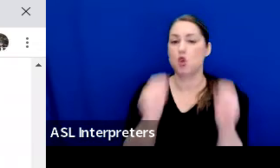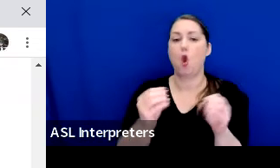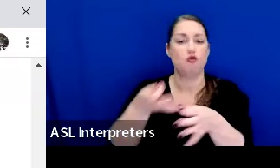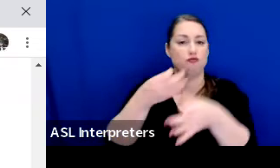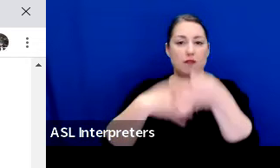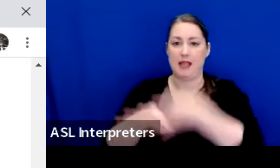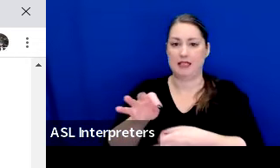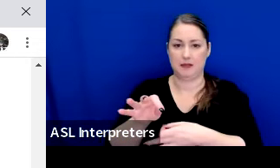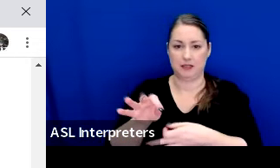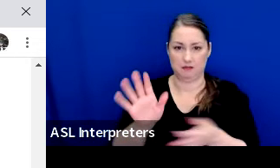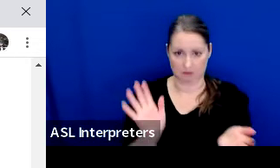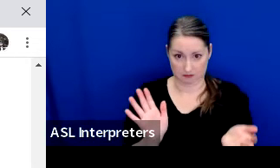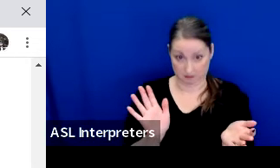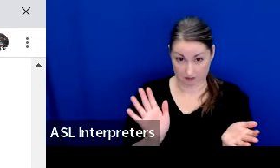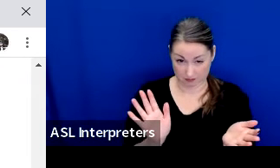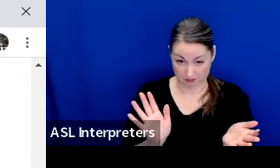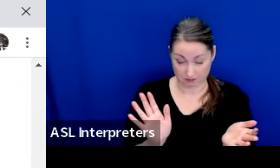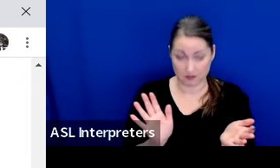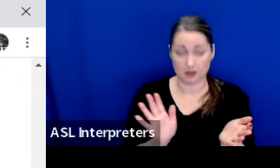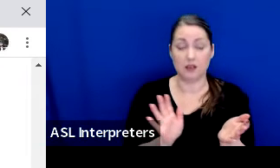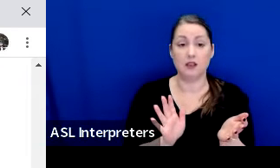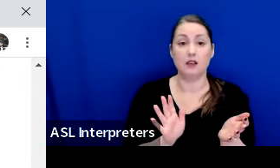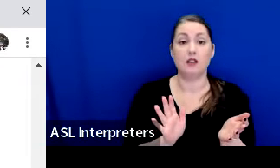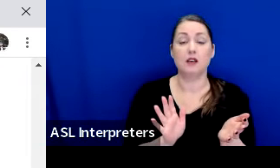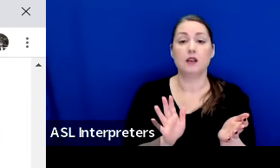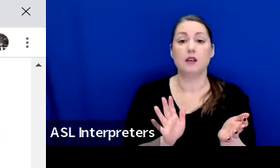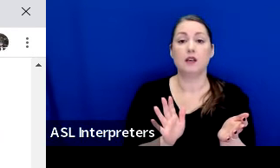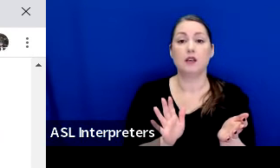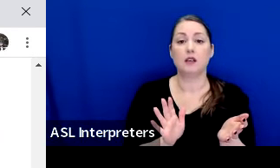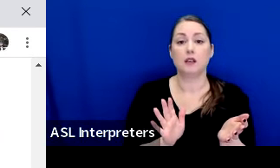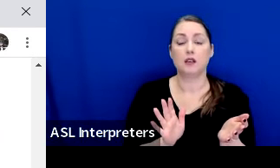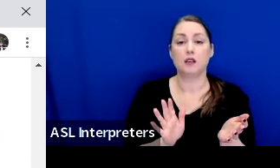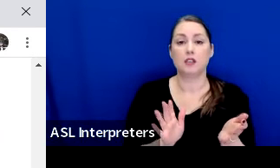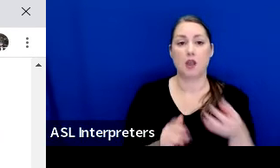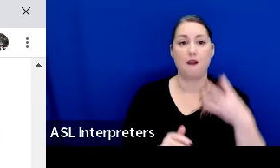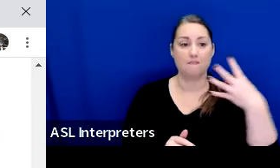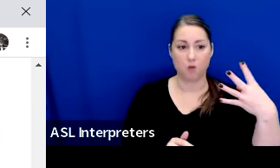So what it's going to do is there are four different problems.